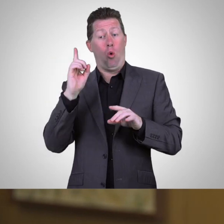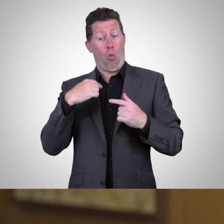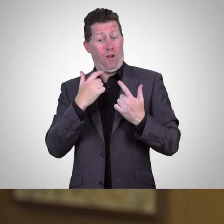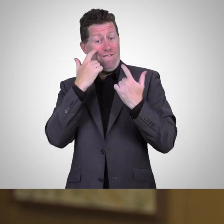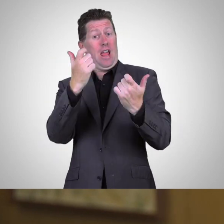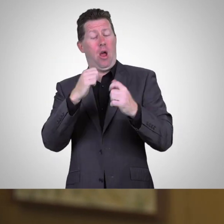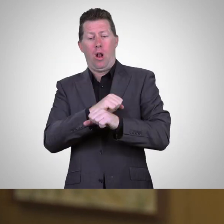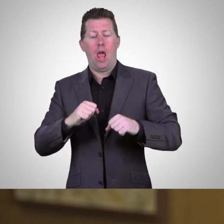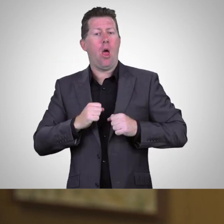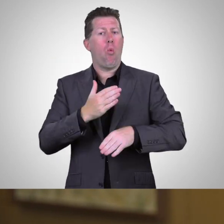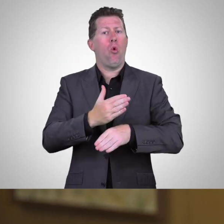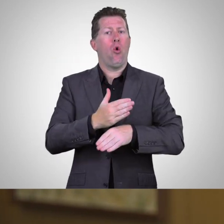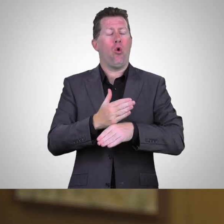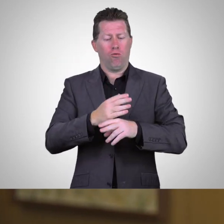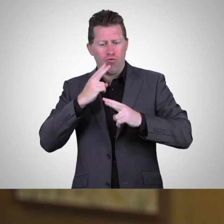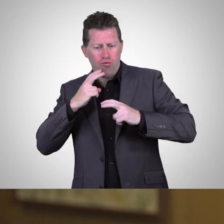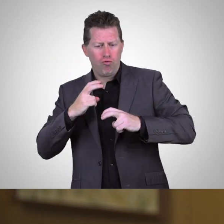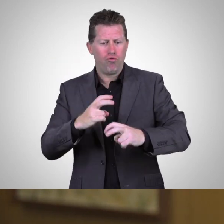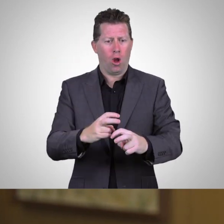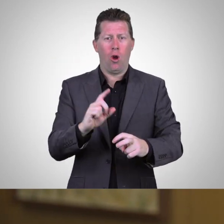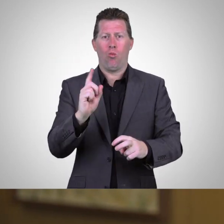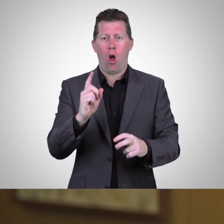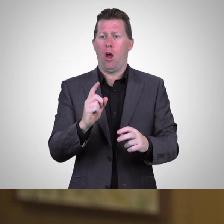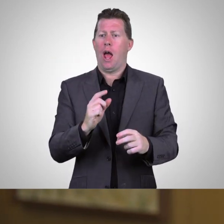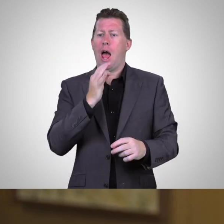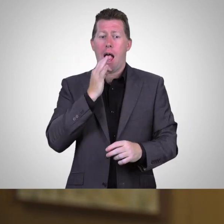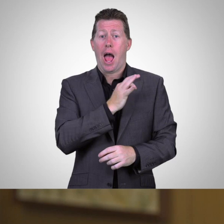which has been really helpful in our work and our research is actually inviting everyone along